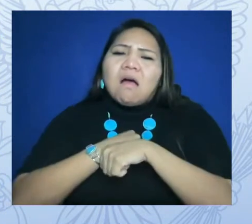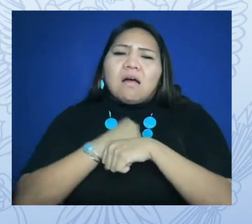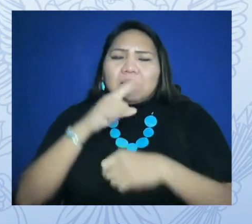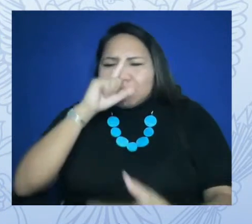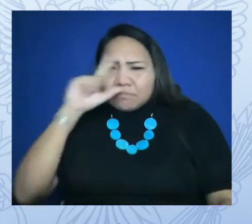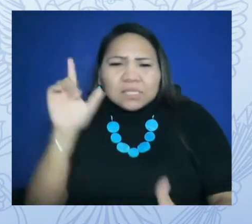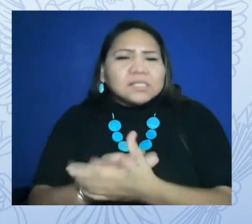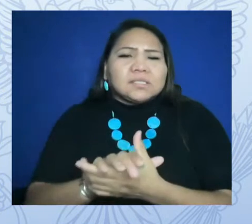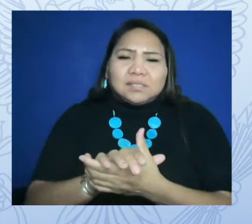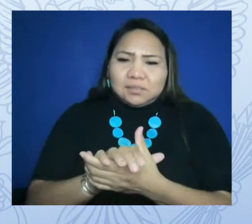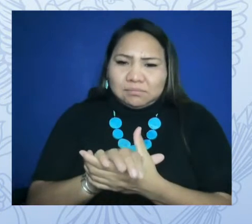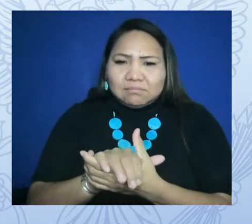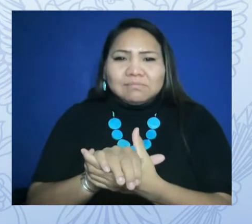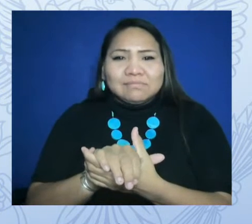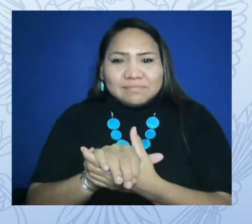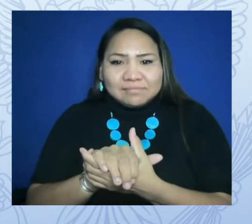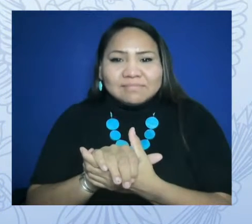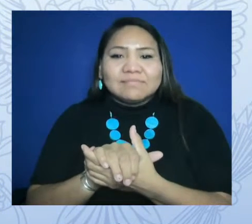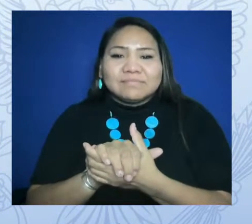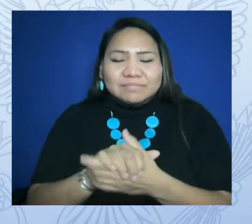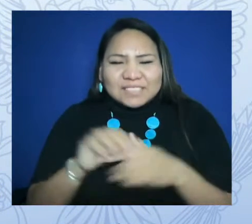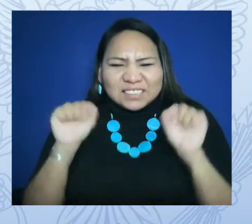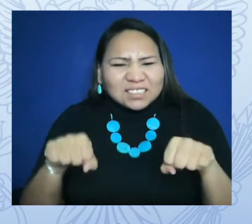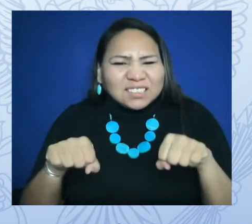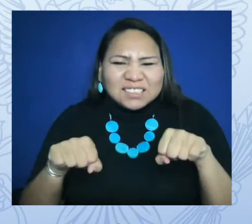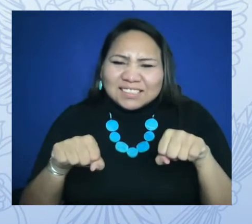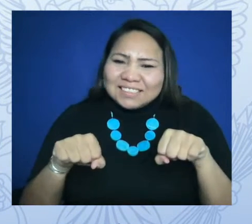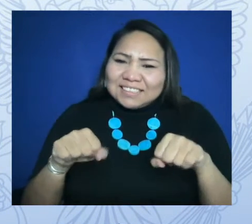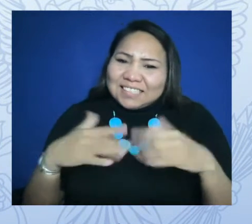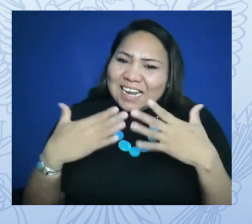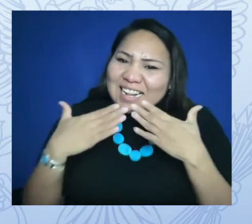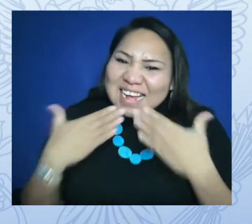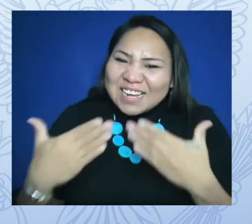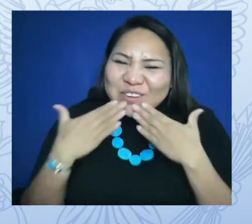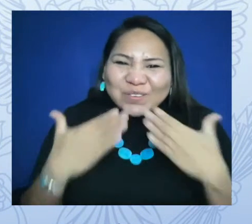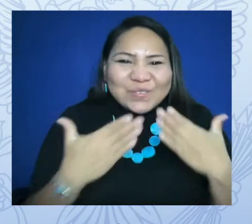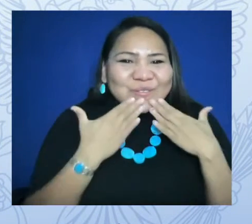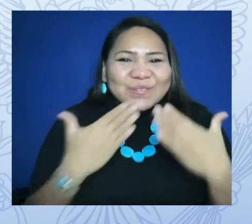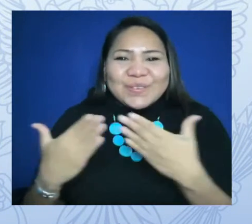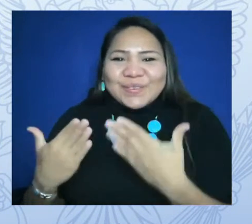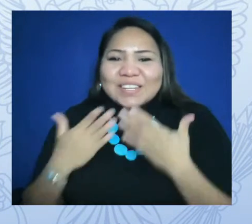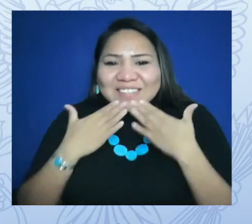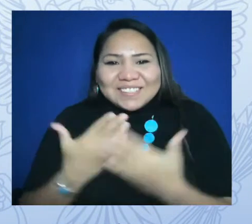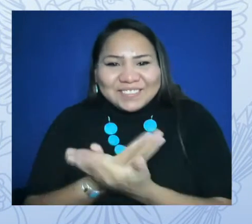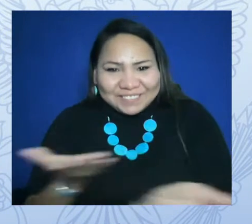Yes, thank you for that.